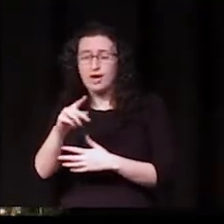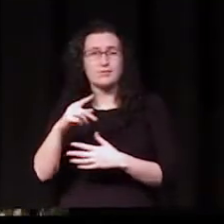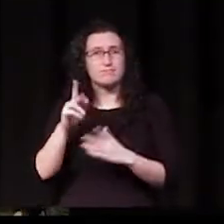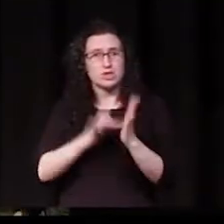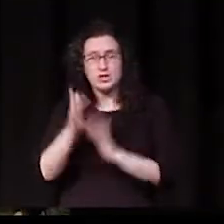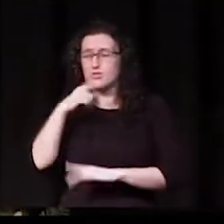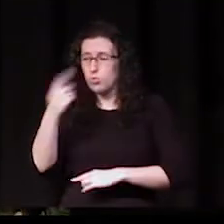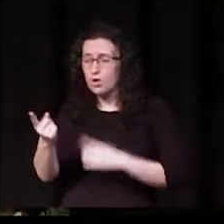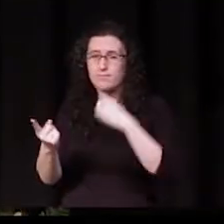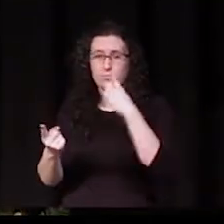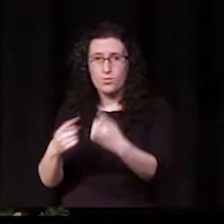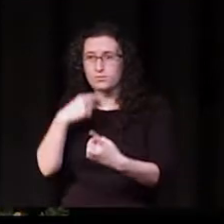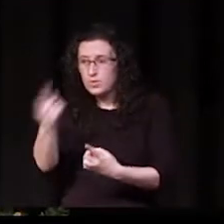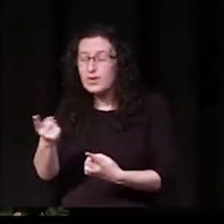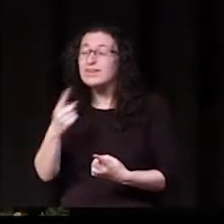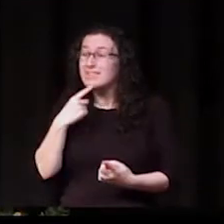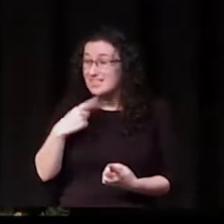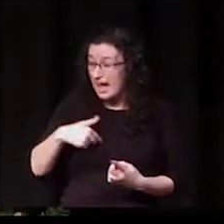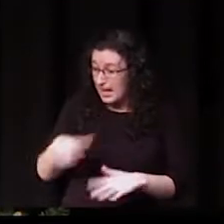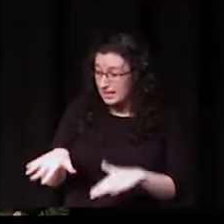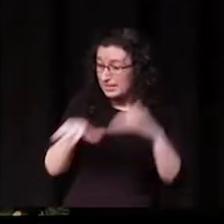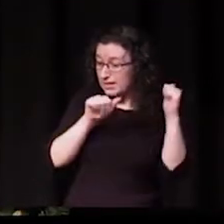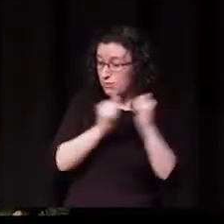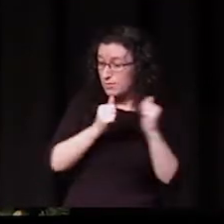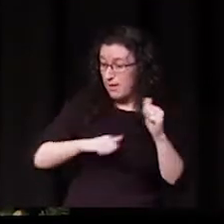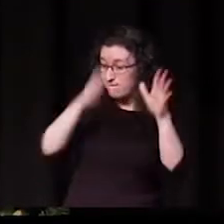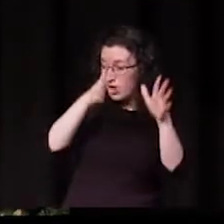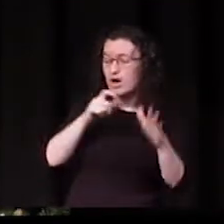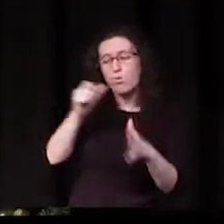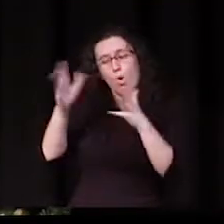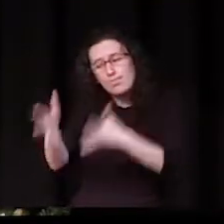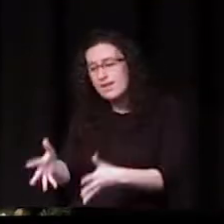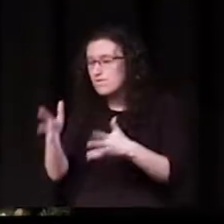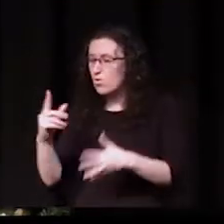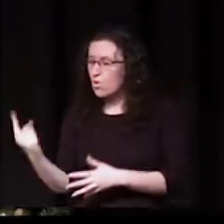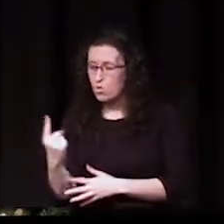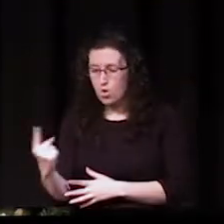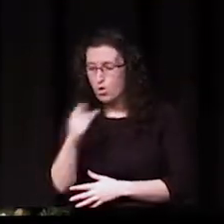"I will not leave you alone, "I will not leave you as orphans. "I will come to you.